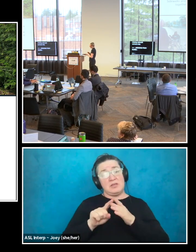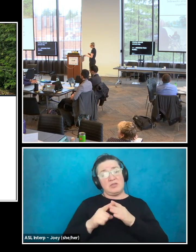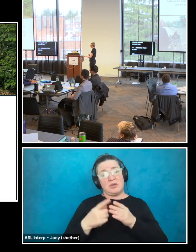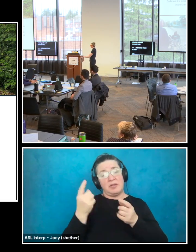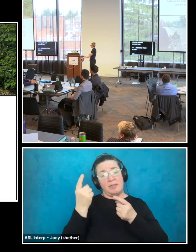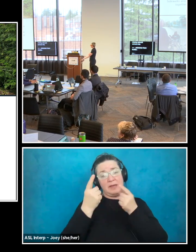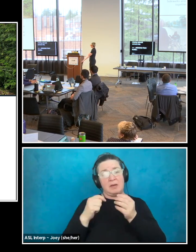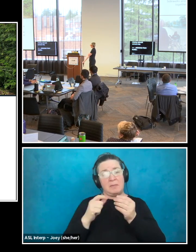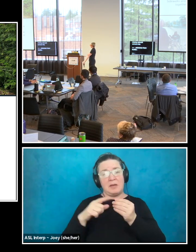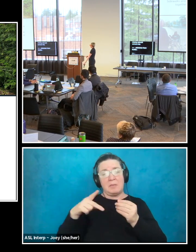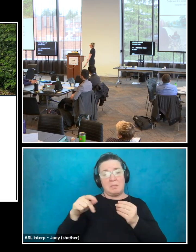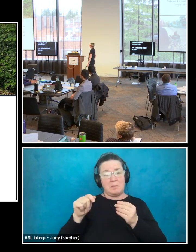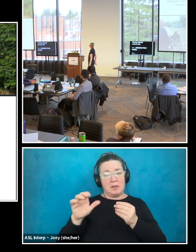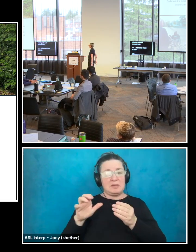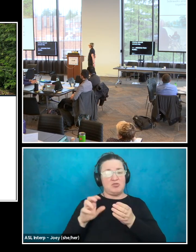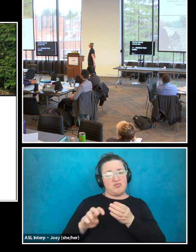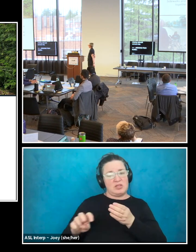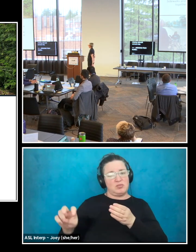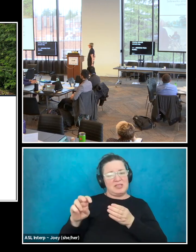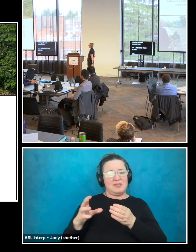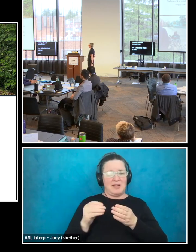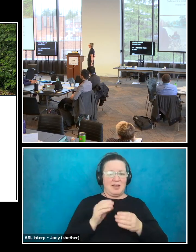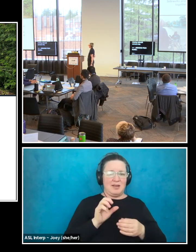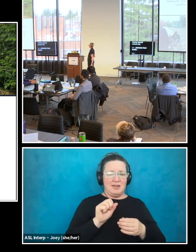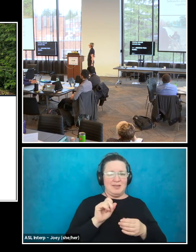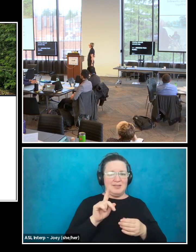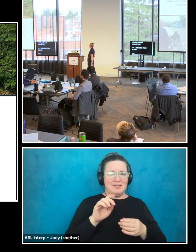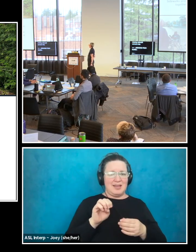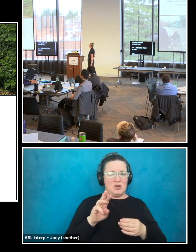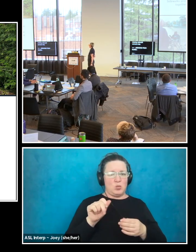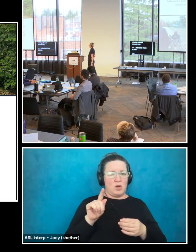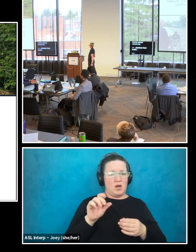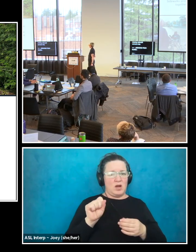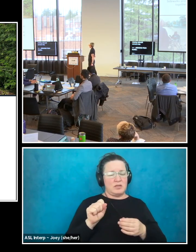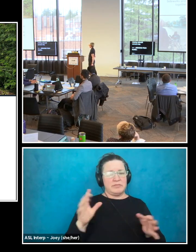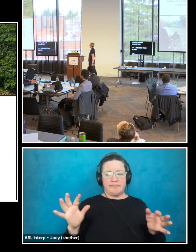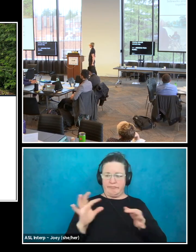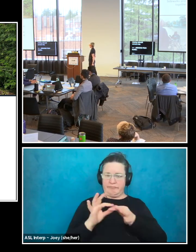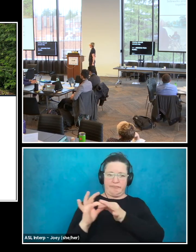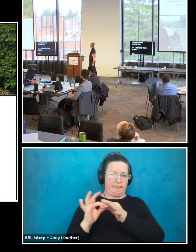together instead of as two separate things. You can't use the bus if you can't get yourself to